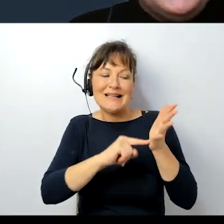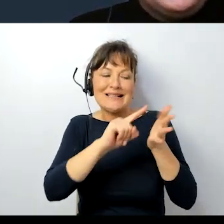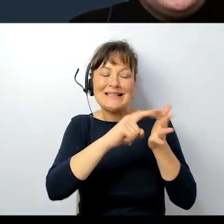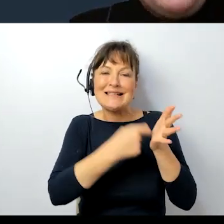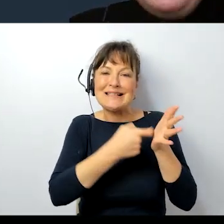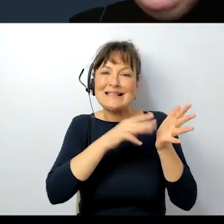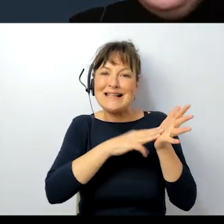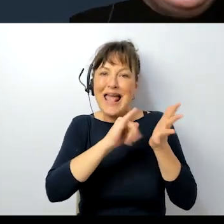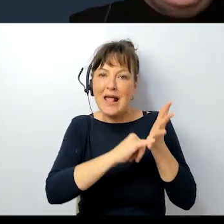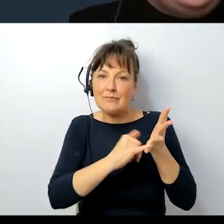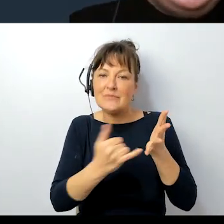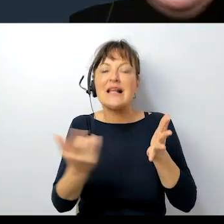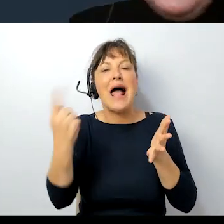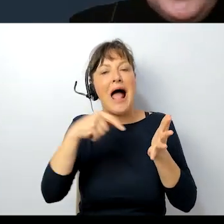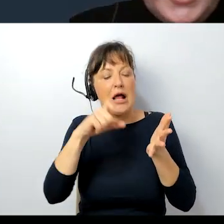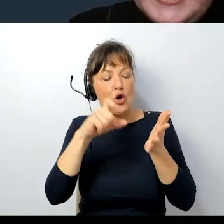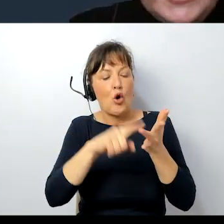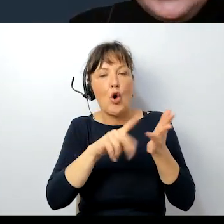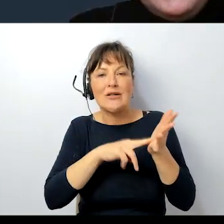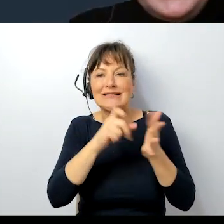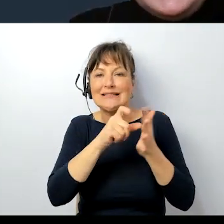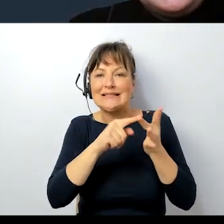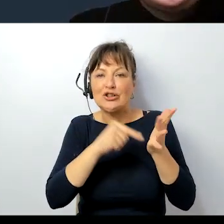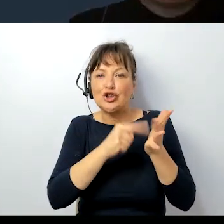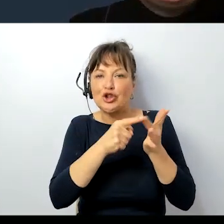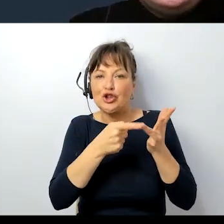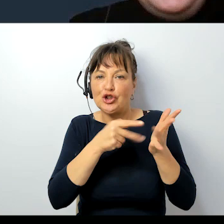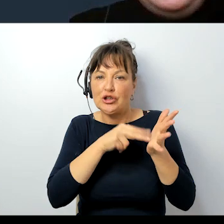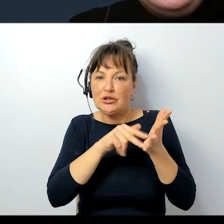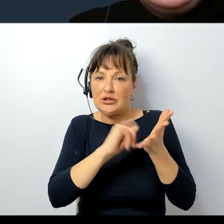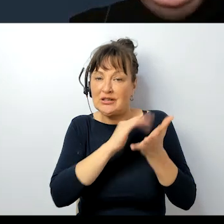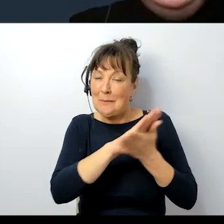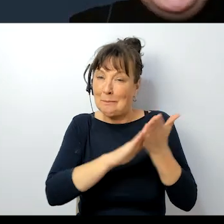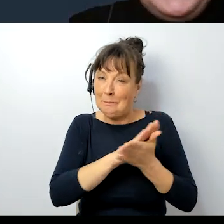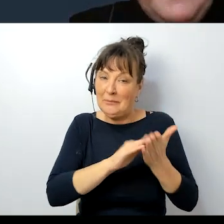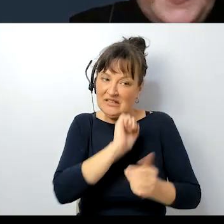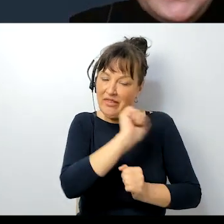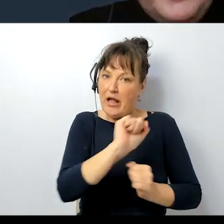employer, now this will vary from organisation to organisation as you would expect but you can find